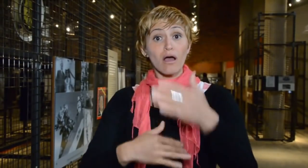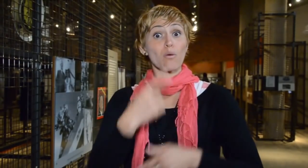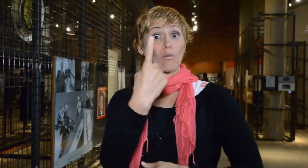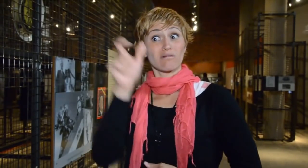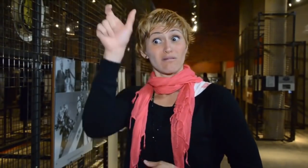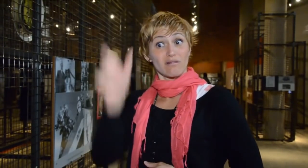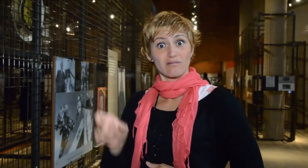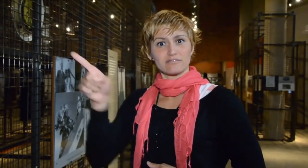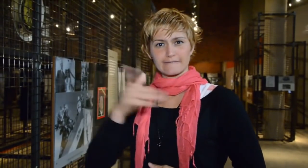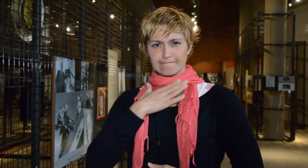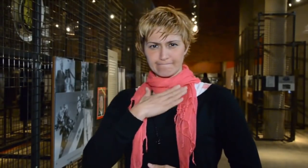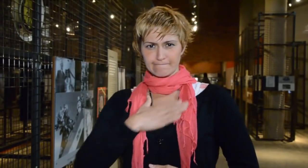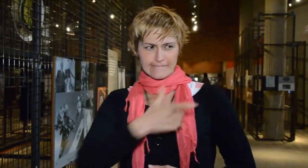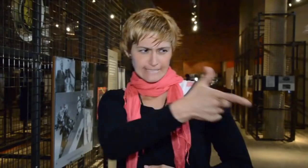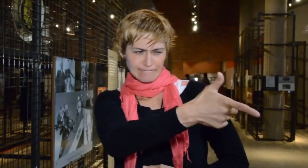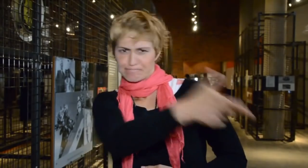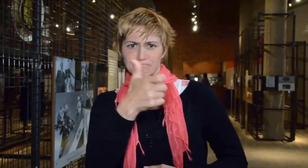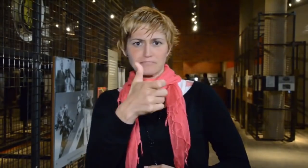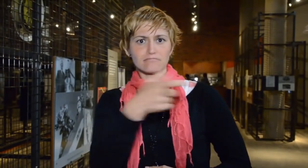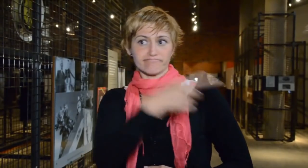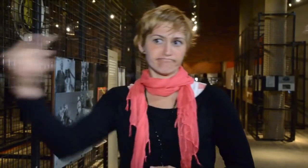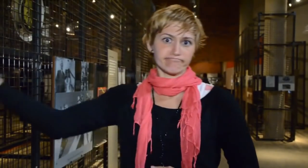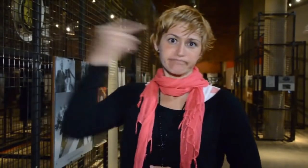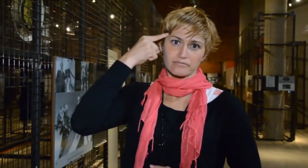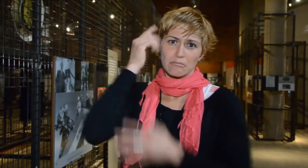Throughout the years, progress with apartheid continued.